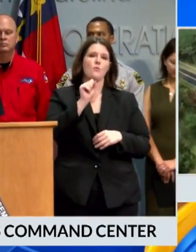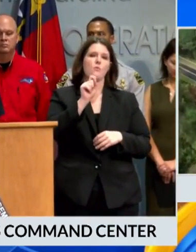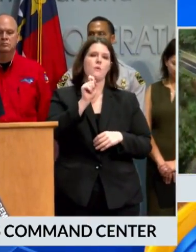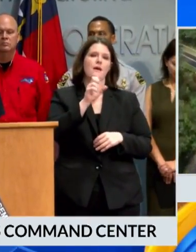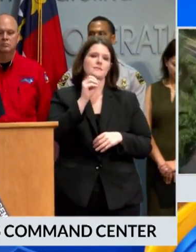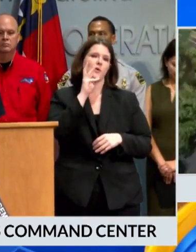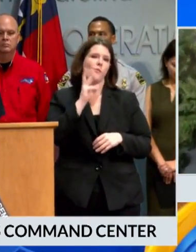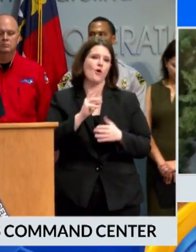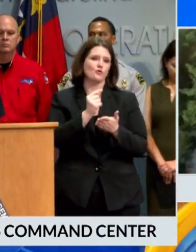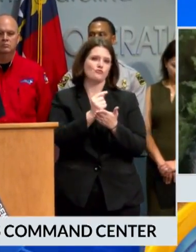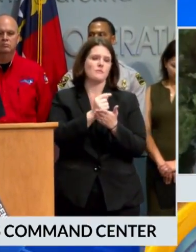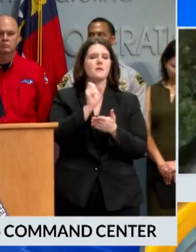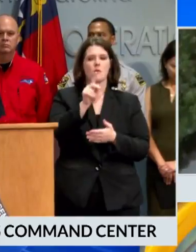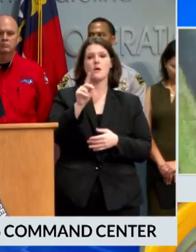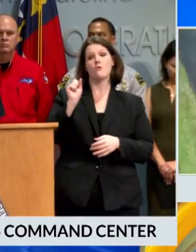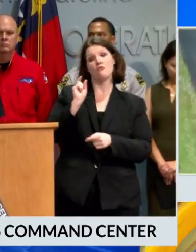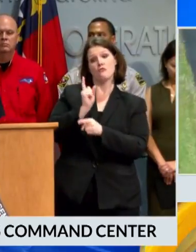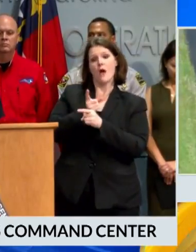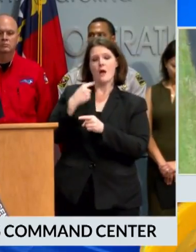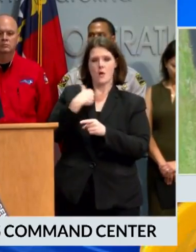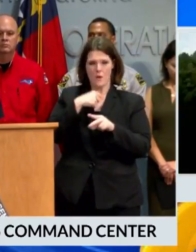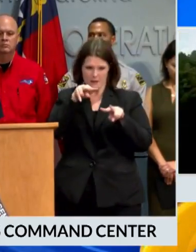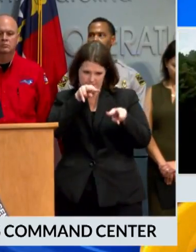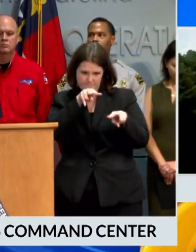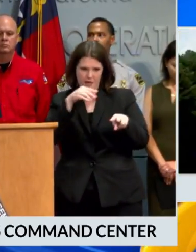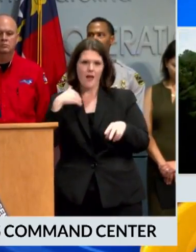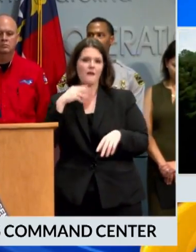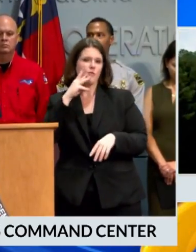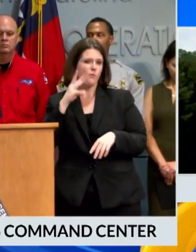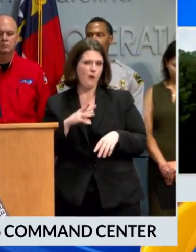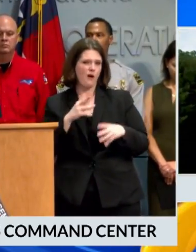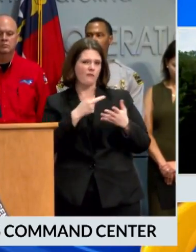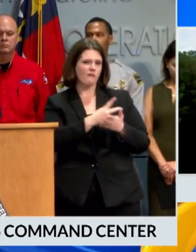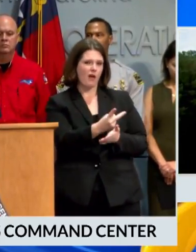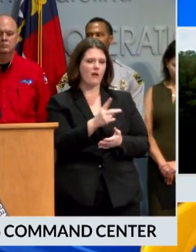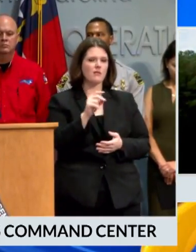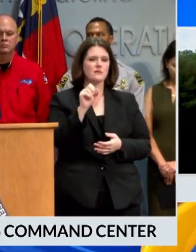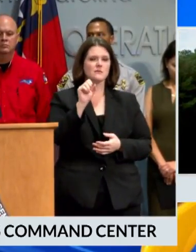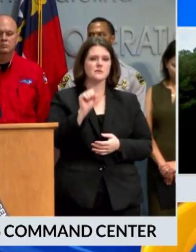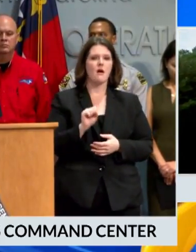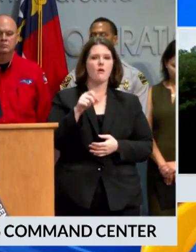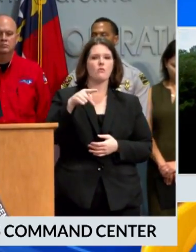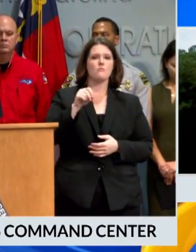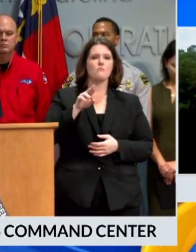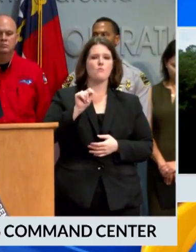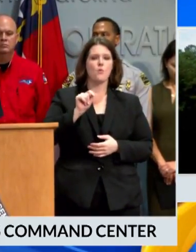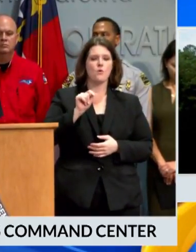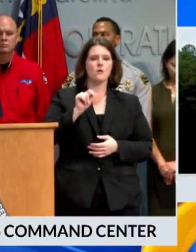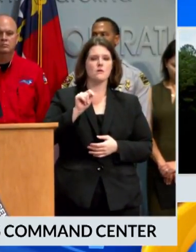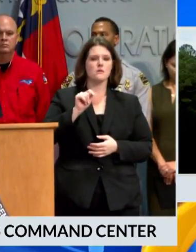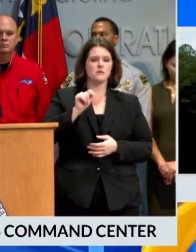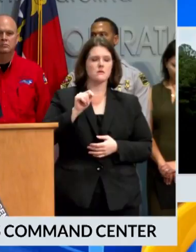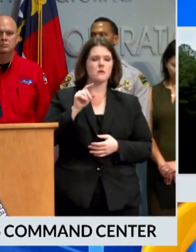COUNTY BUT NO HOUSEHOLDS IN THE INUNDATION MAP. WATCHING THE WATER VERY